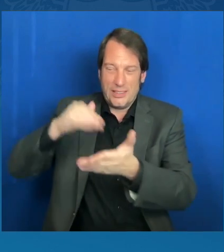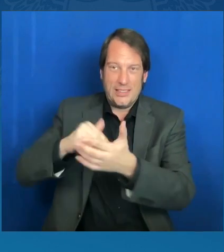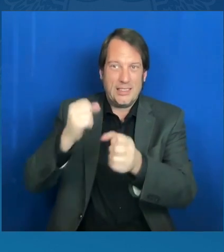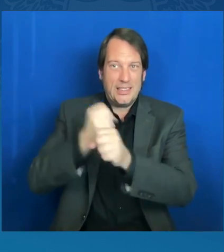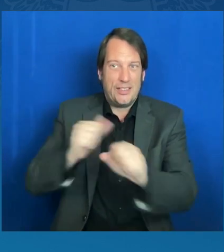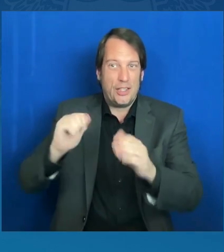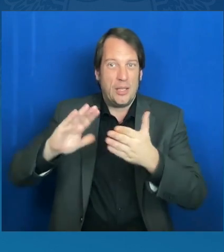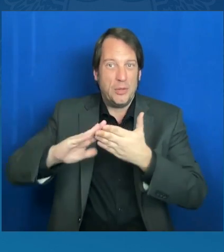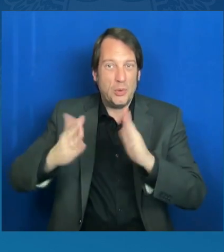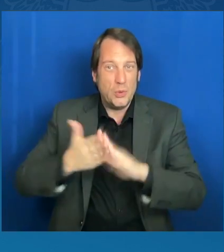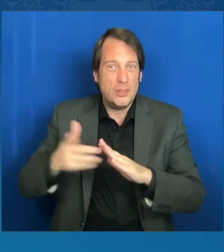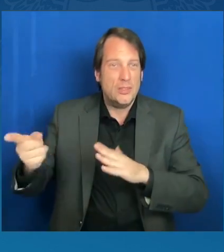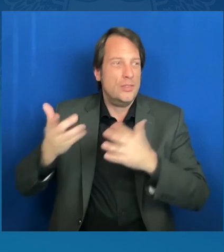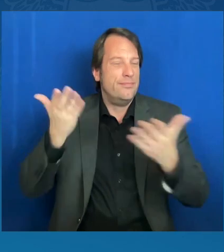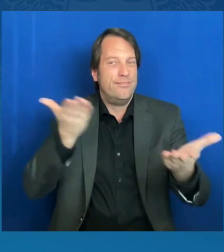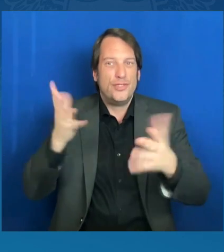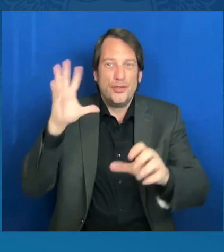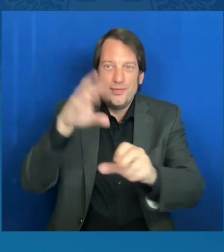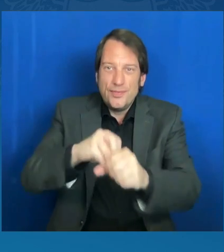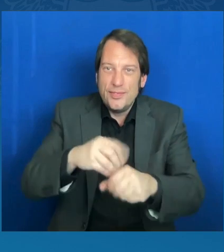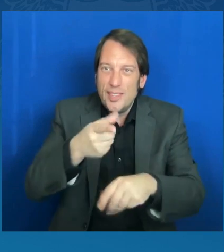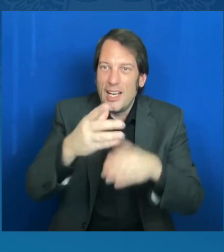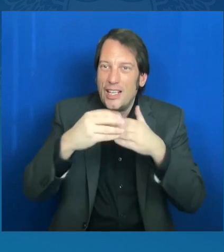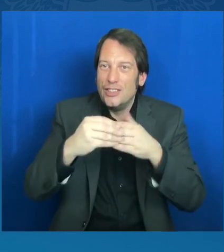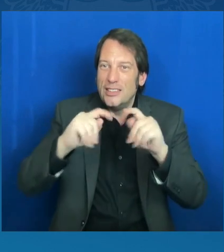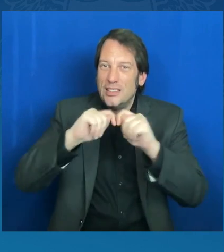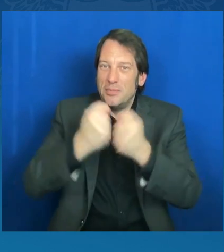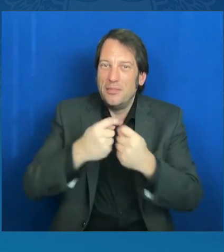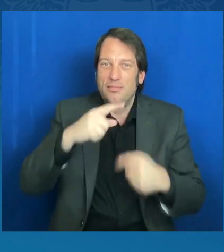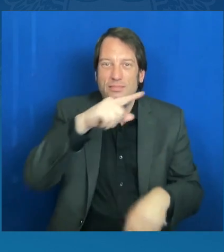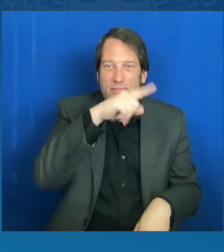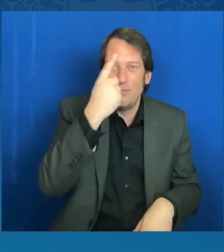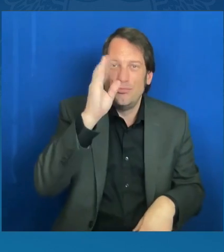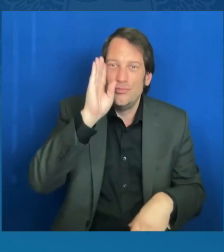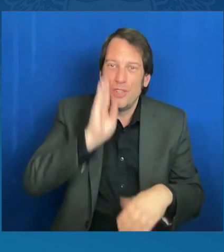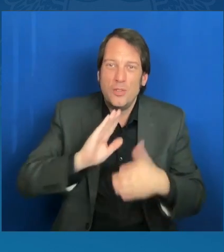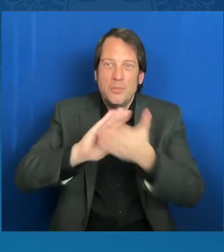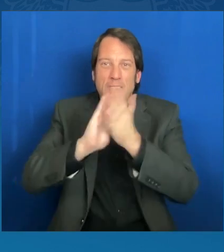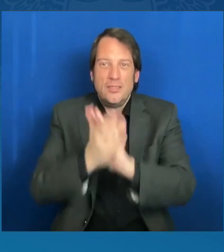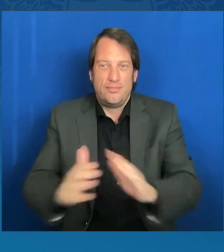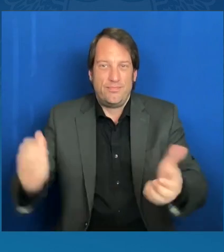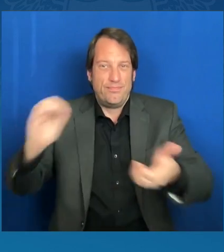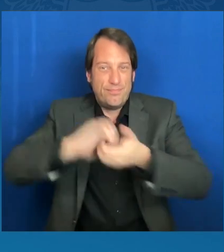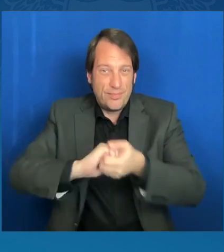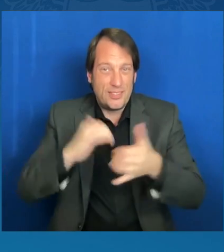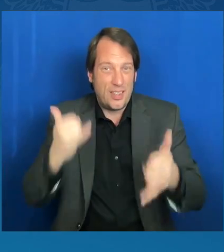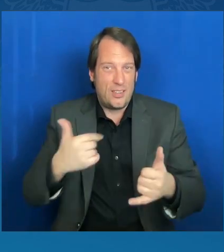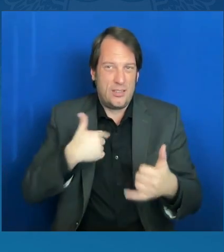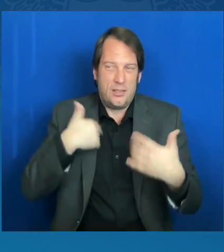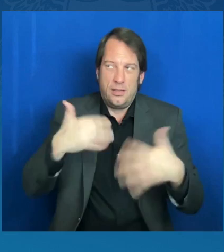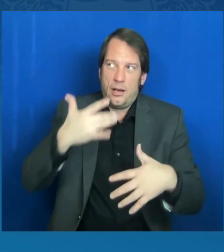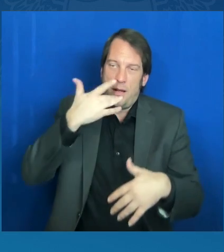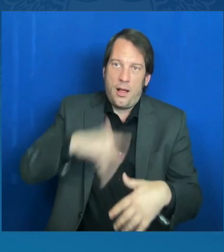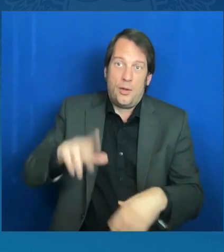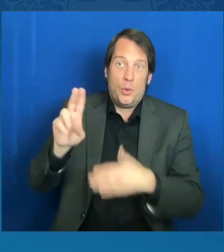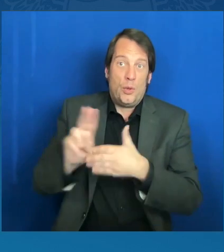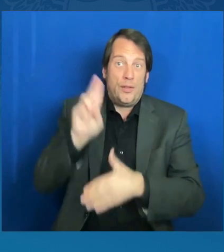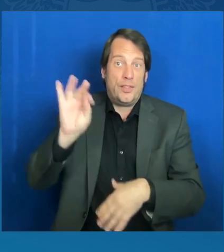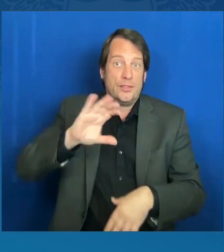to have him as the executive director of the Community Violence Intervention Leadership Academy. Ladies and gentlemen, it is my honor